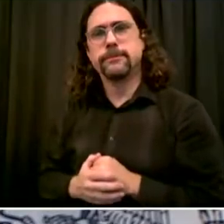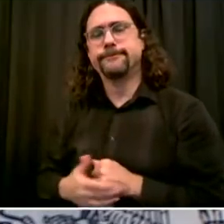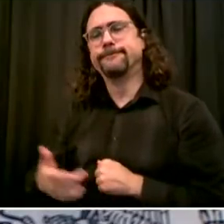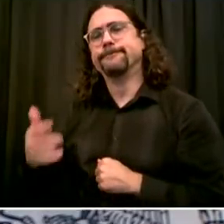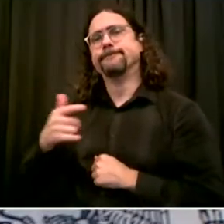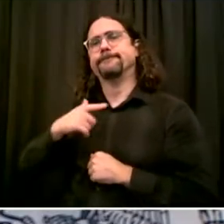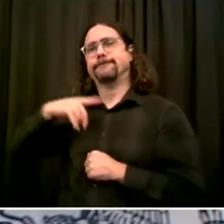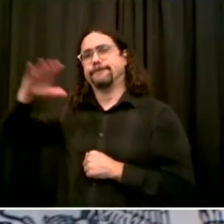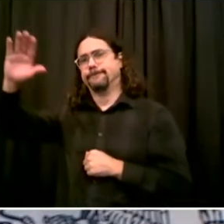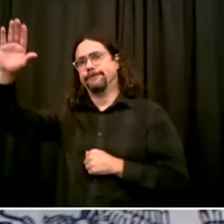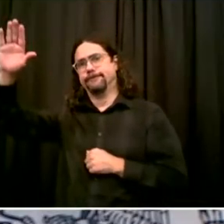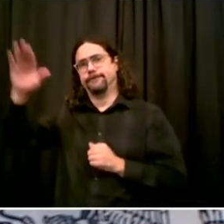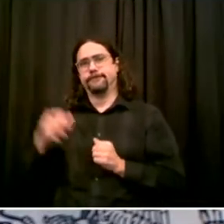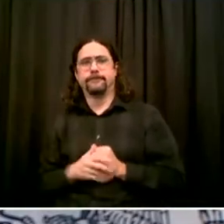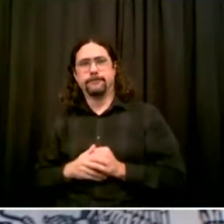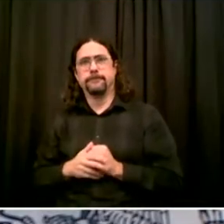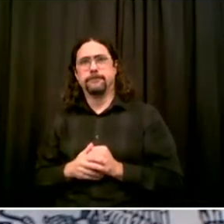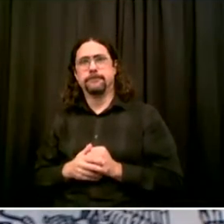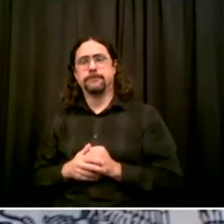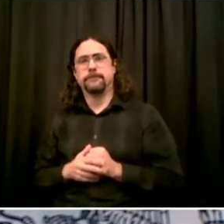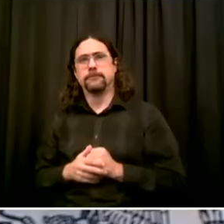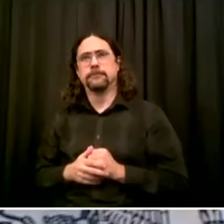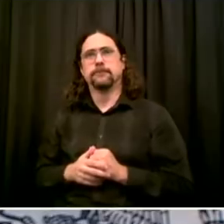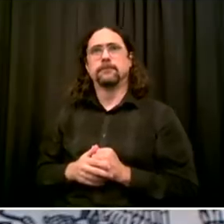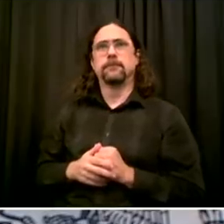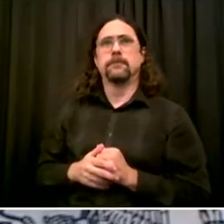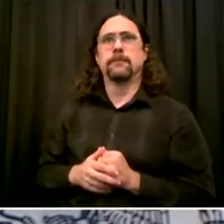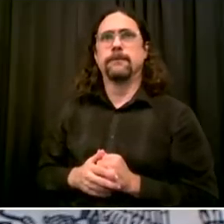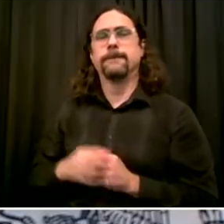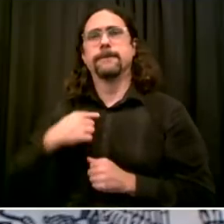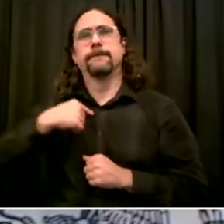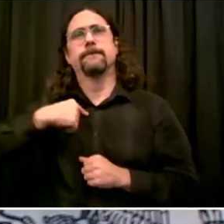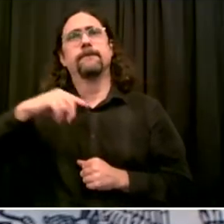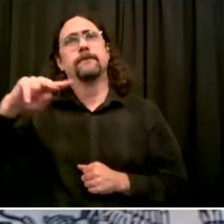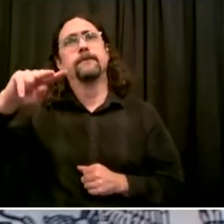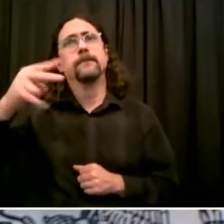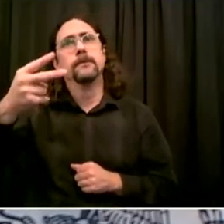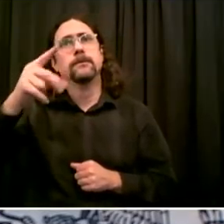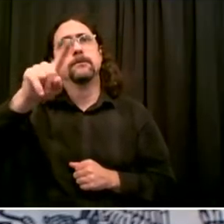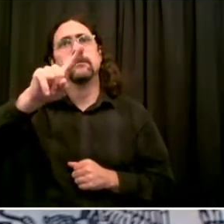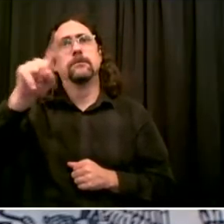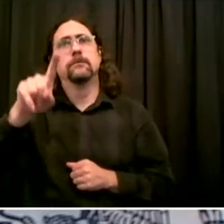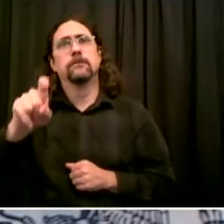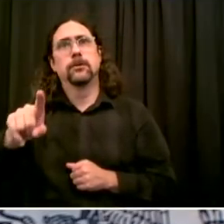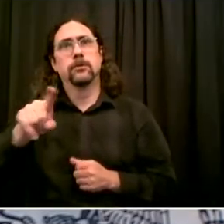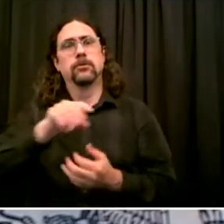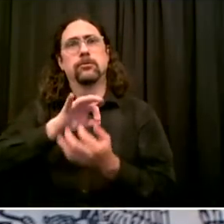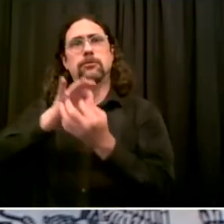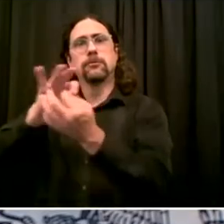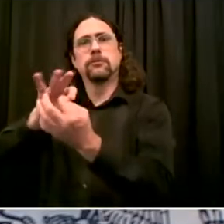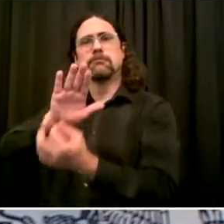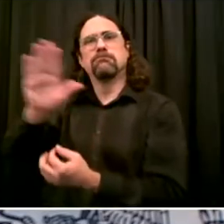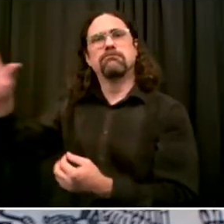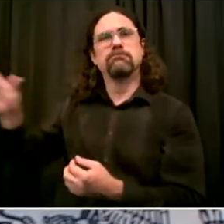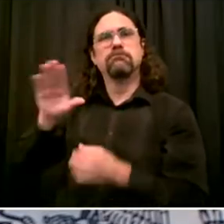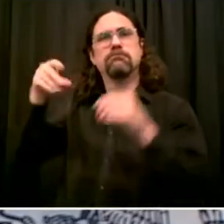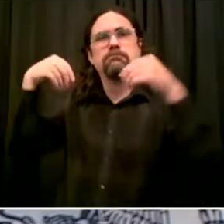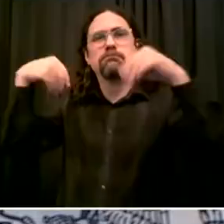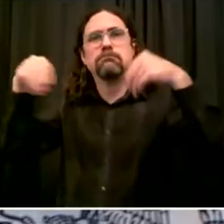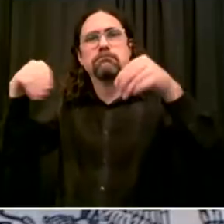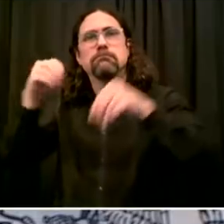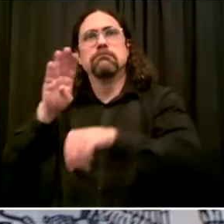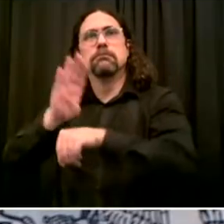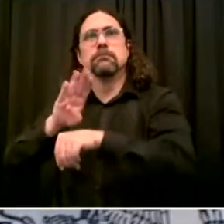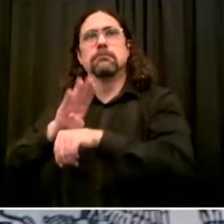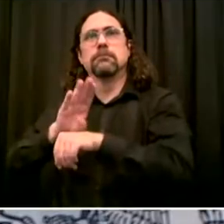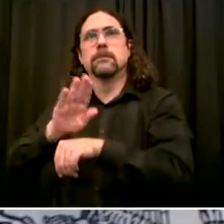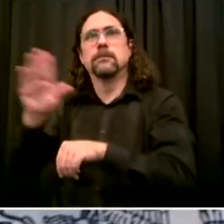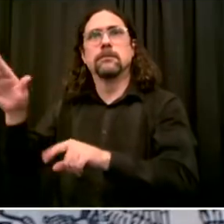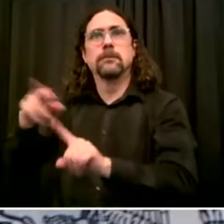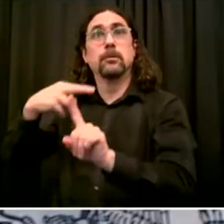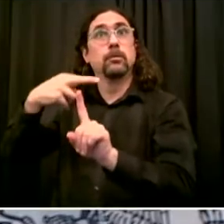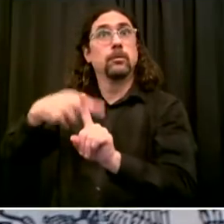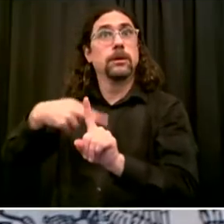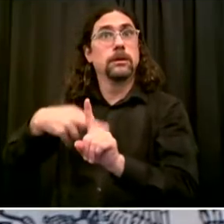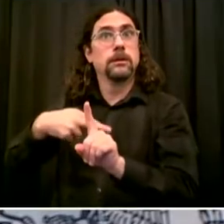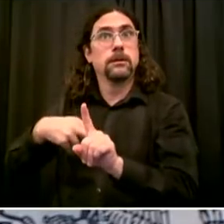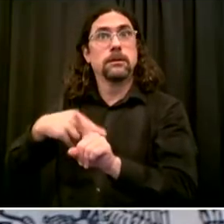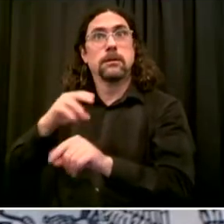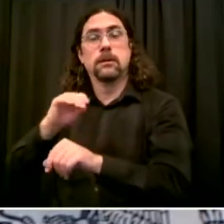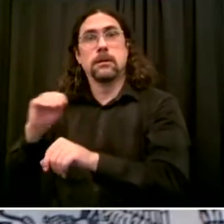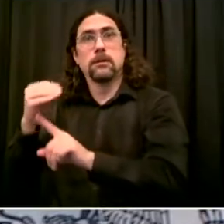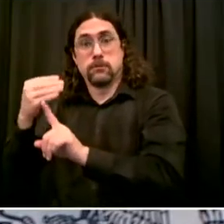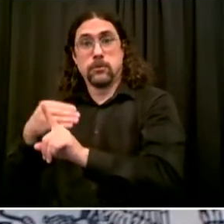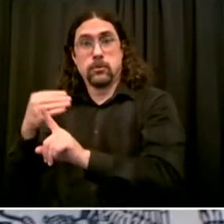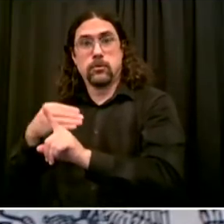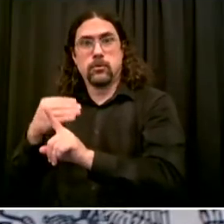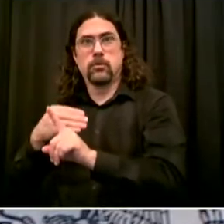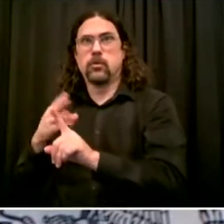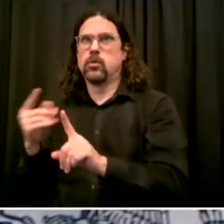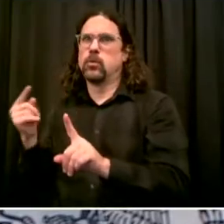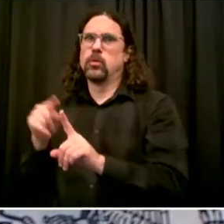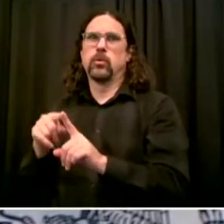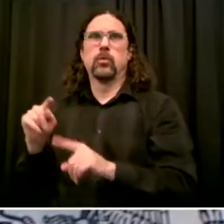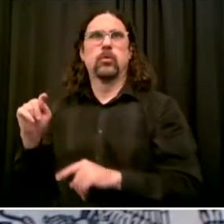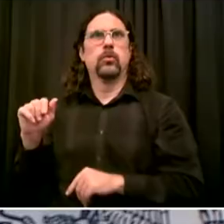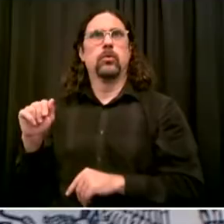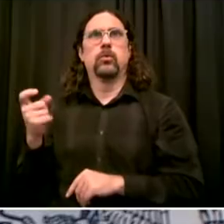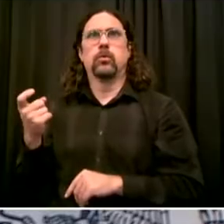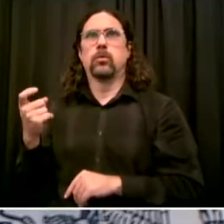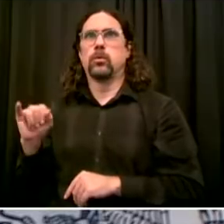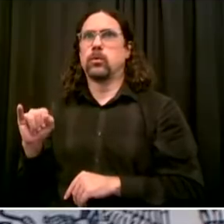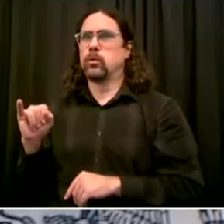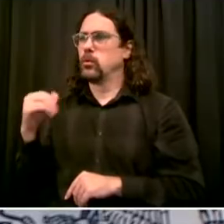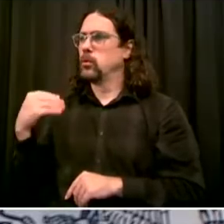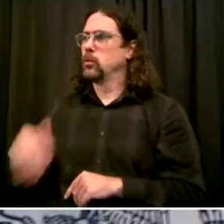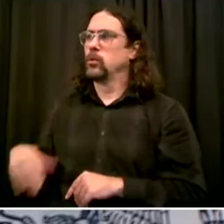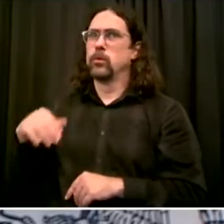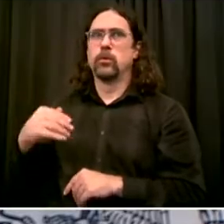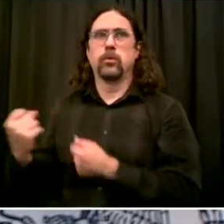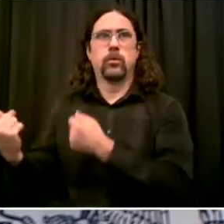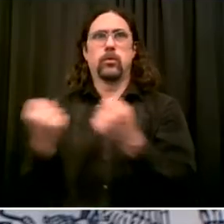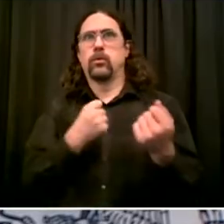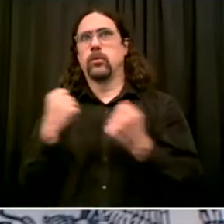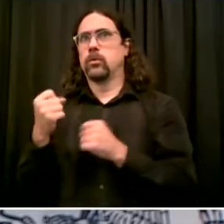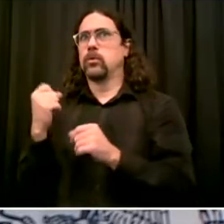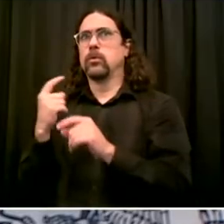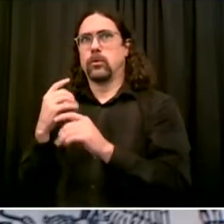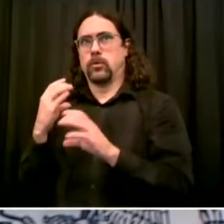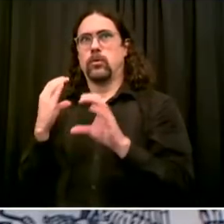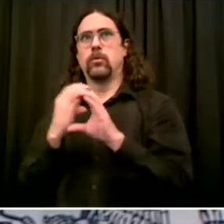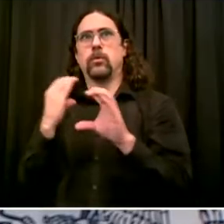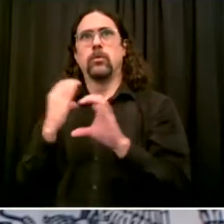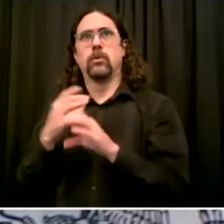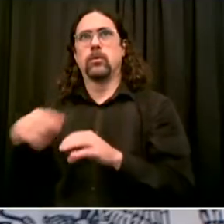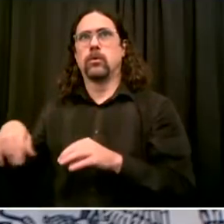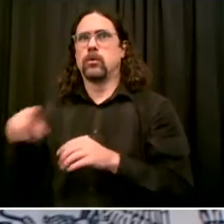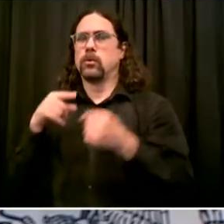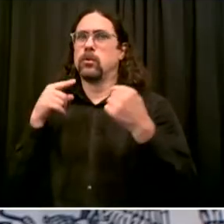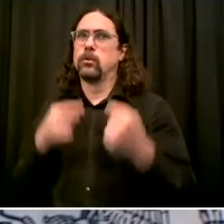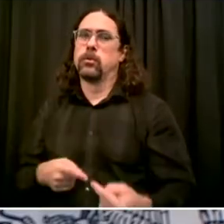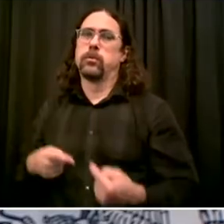DOLLS AR